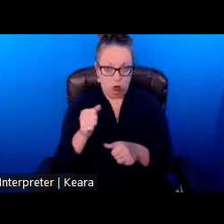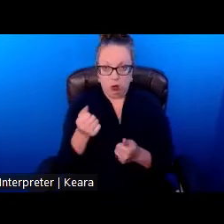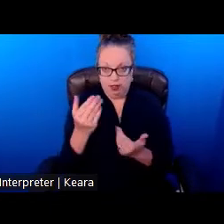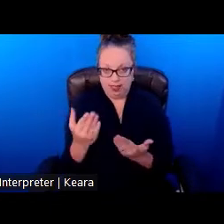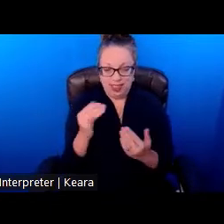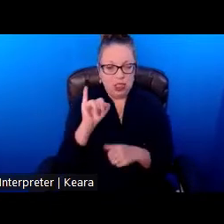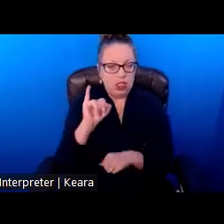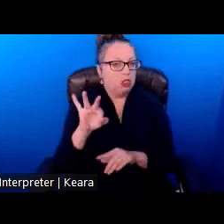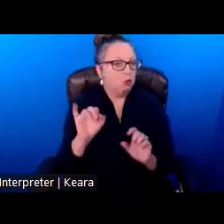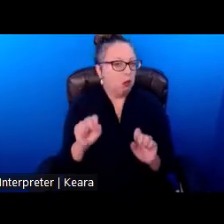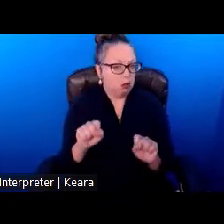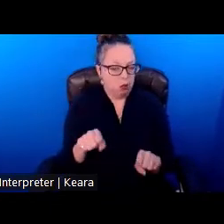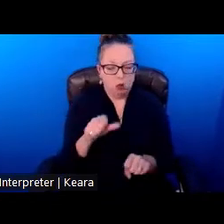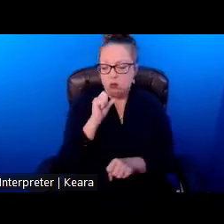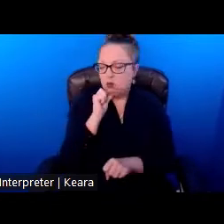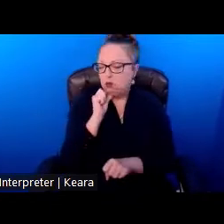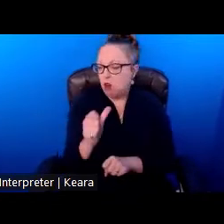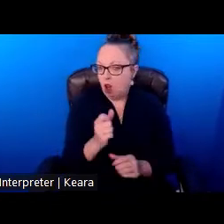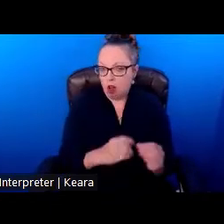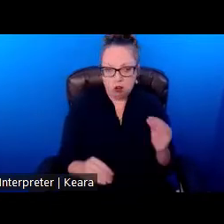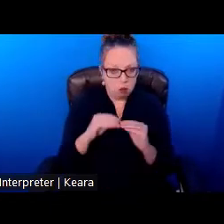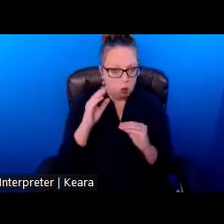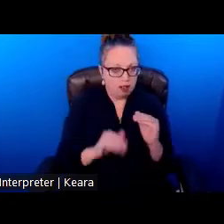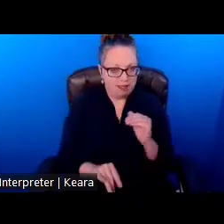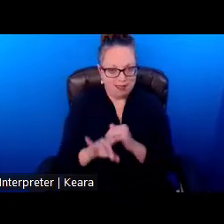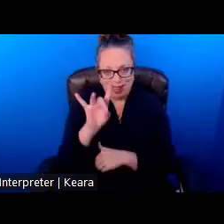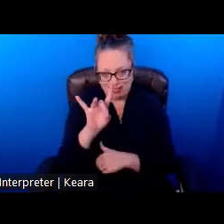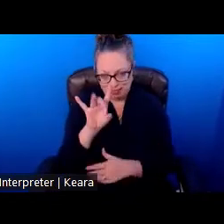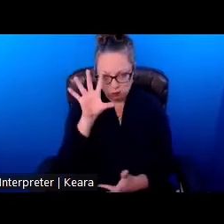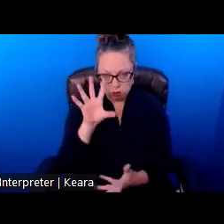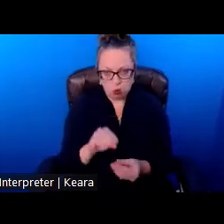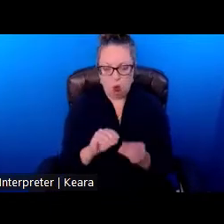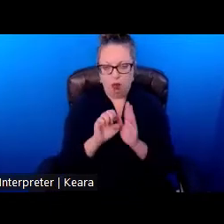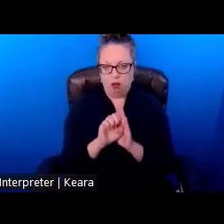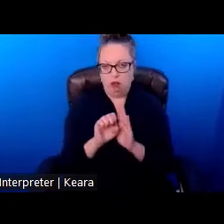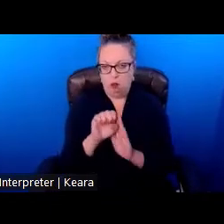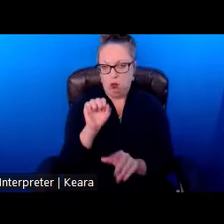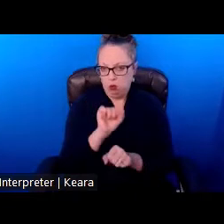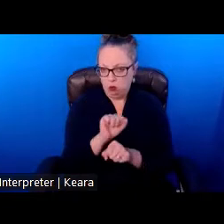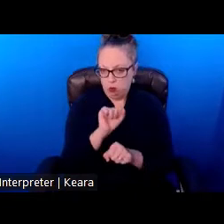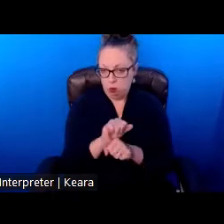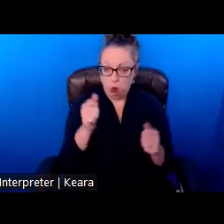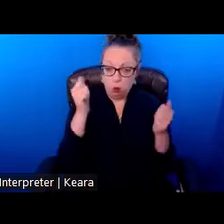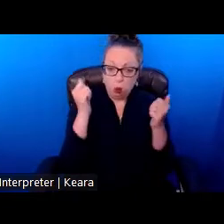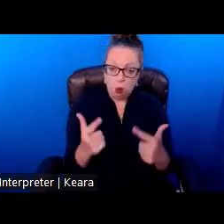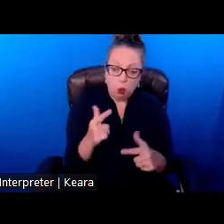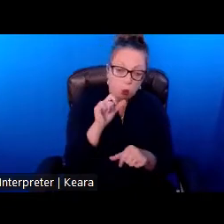more than eight total examples of your work. All work samples must have been created after